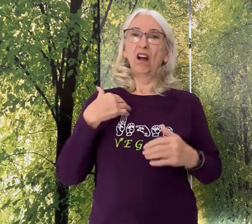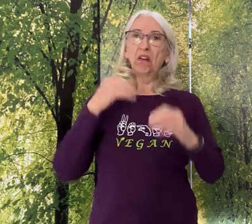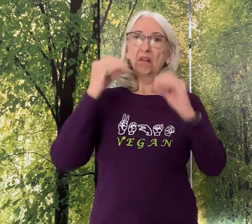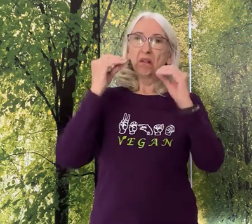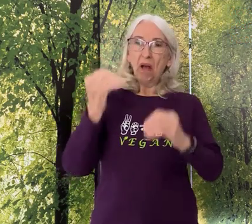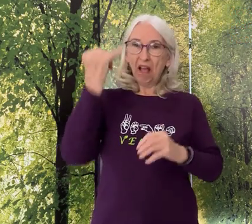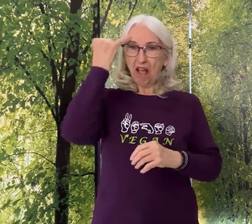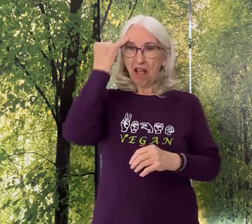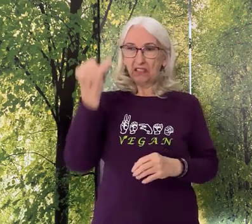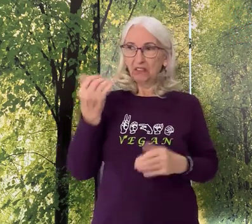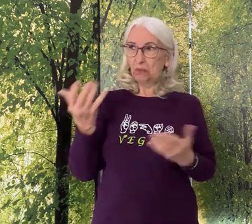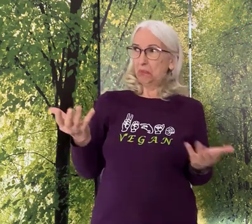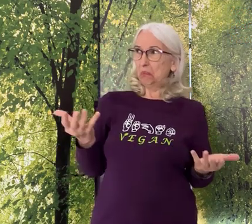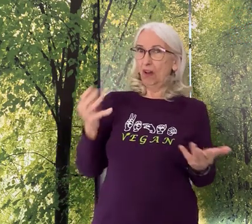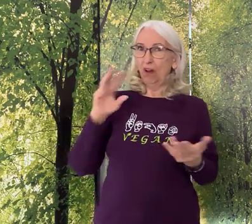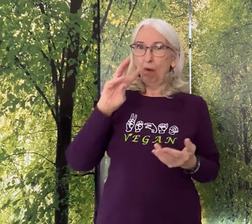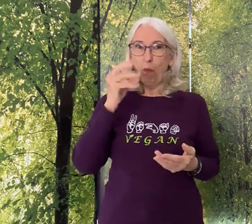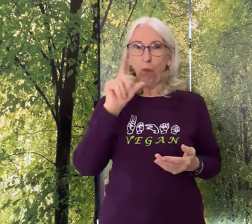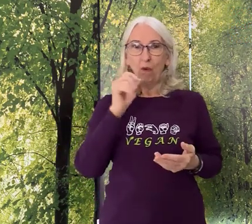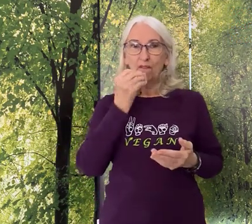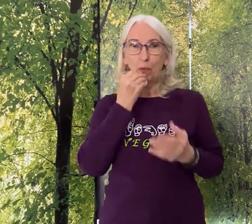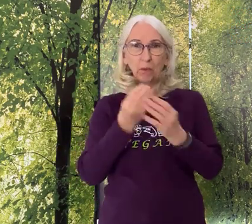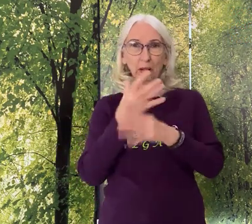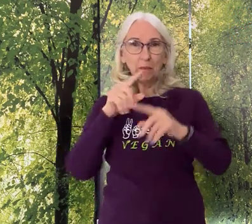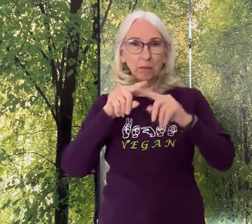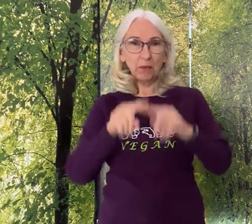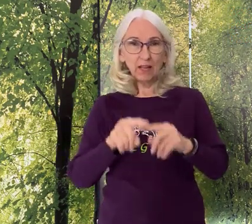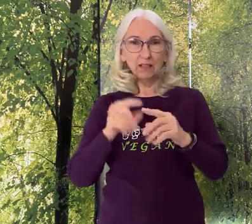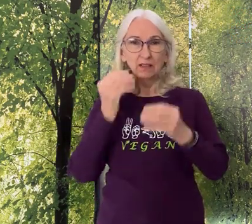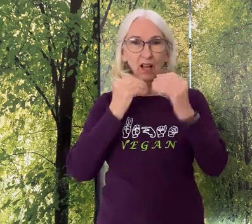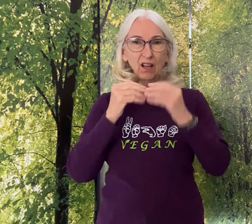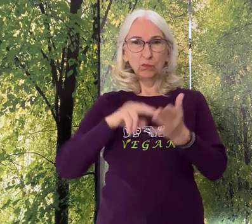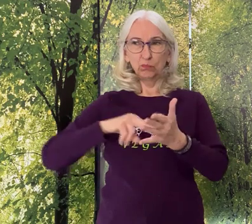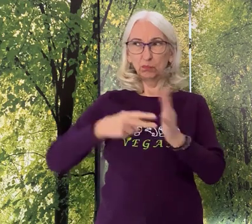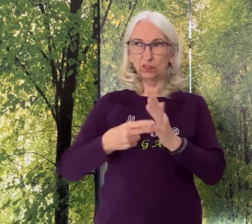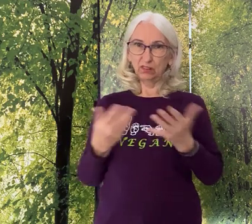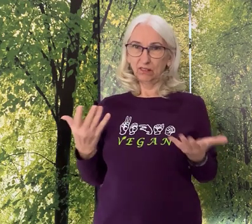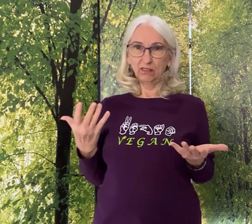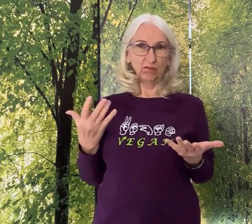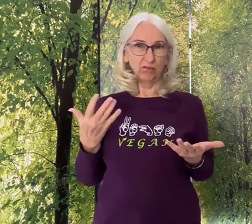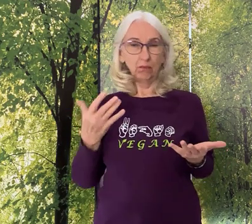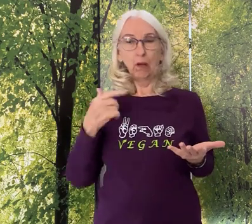I had no idea what a whole food plant-based diet meant.